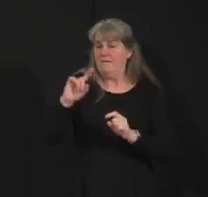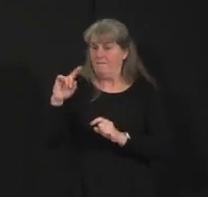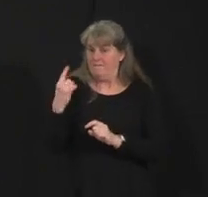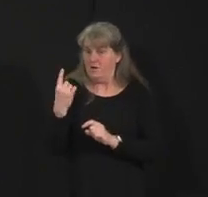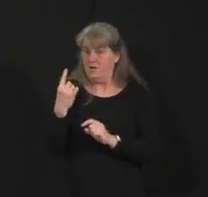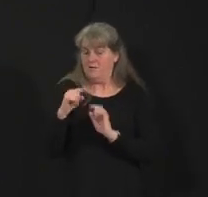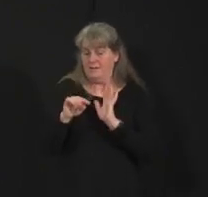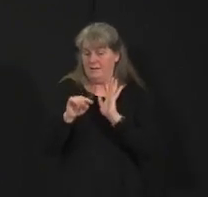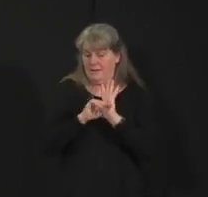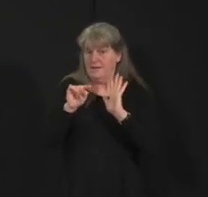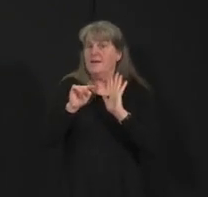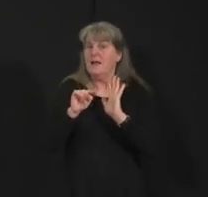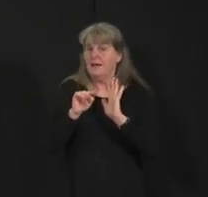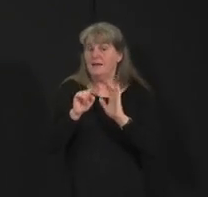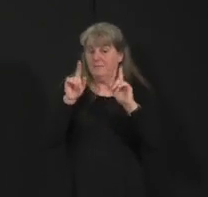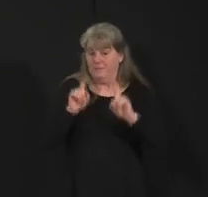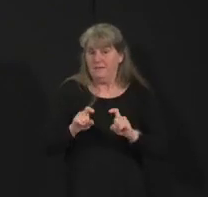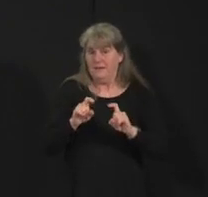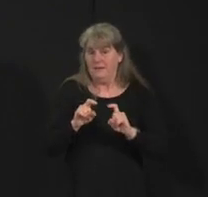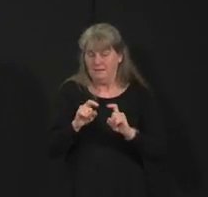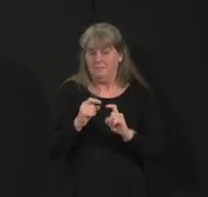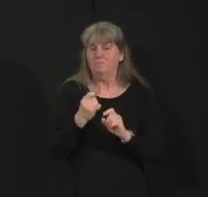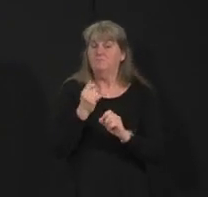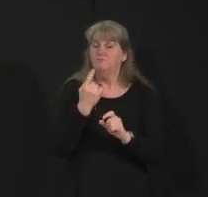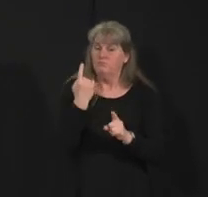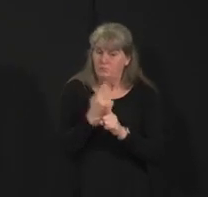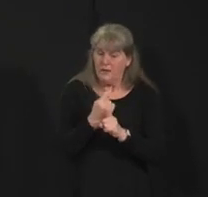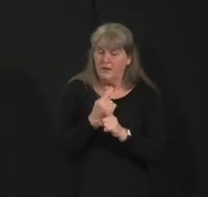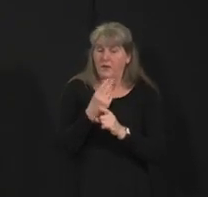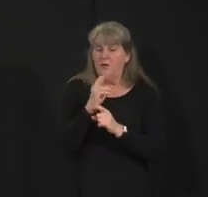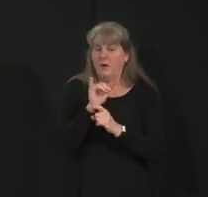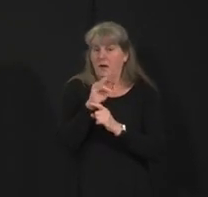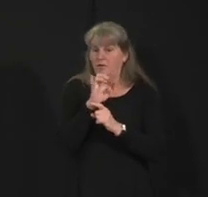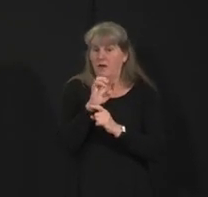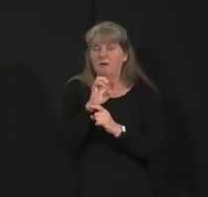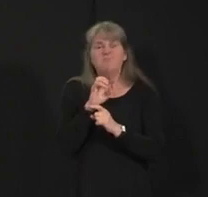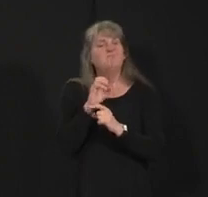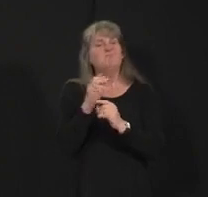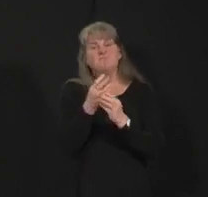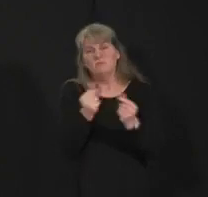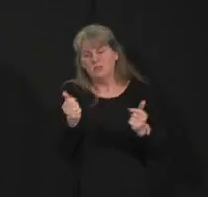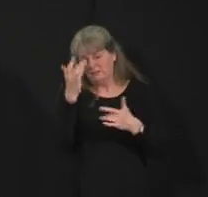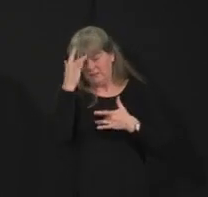the requirement was for a negative test to verify recovery. We no longer use that.